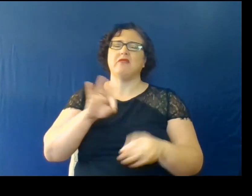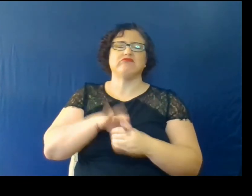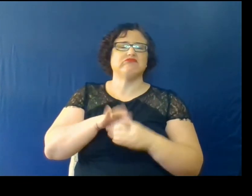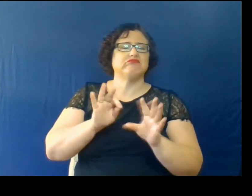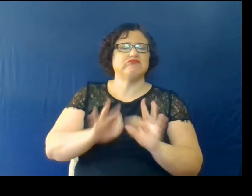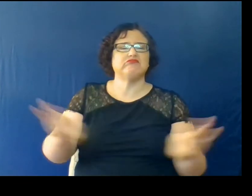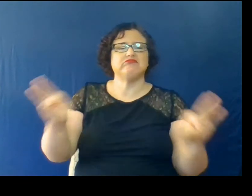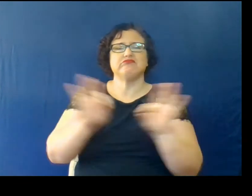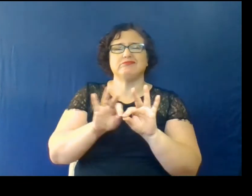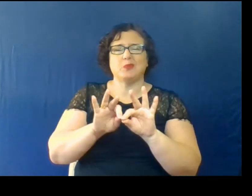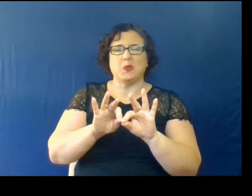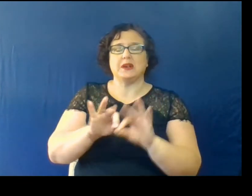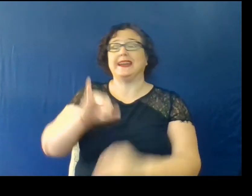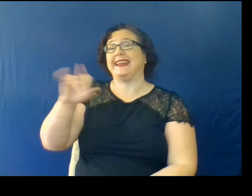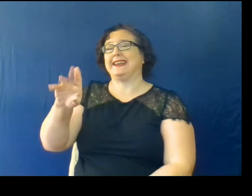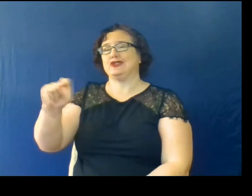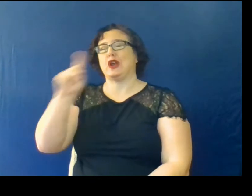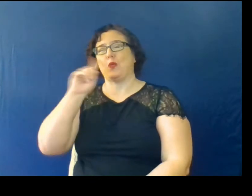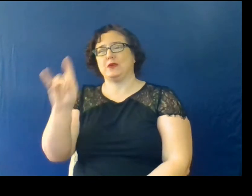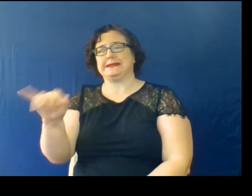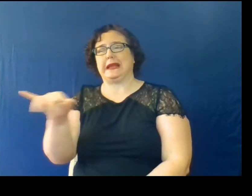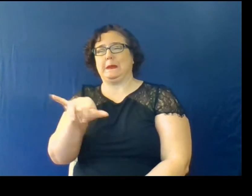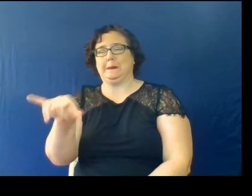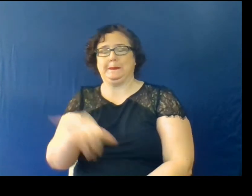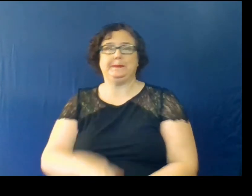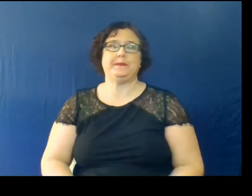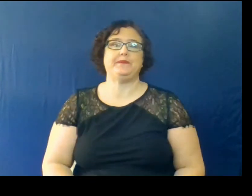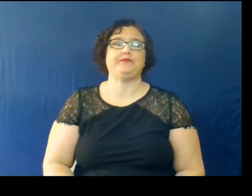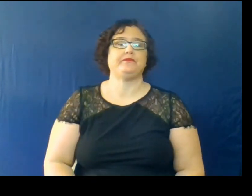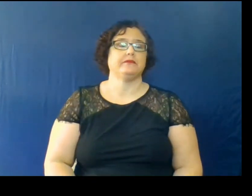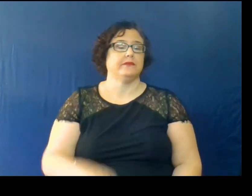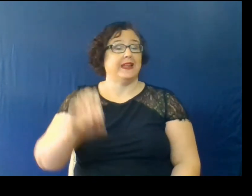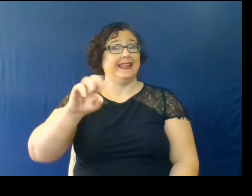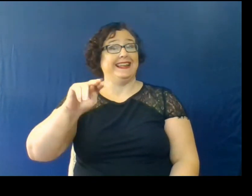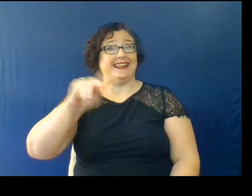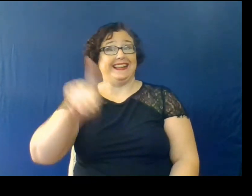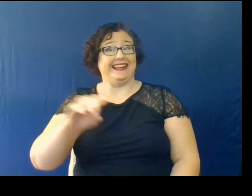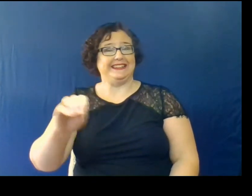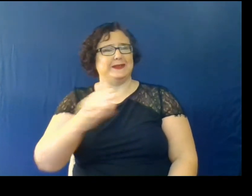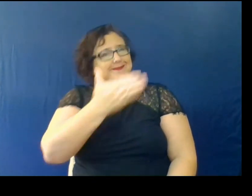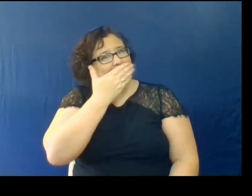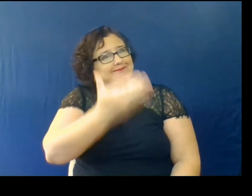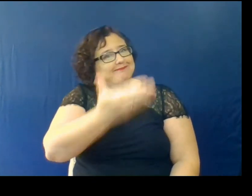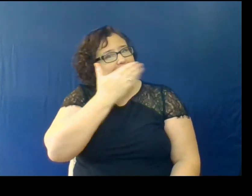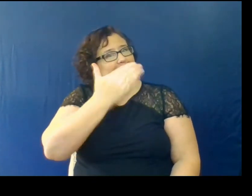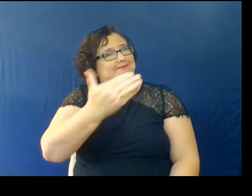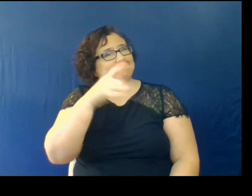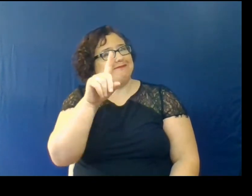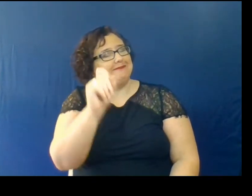be asked of Janet. Thank you so much Minna for the questions and thank you so much Synergies